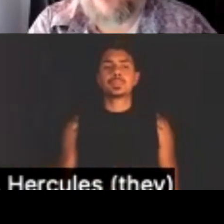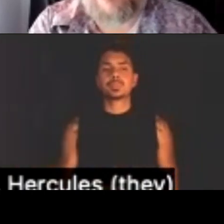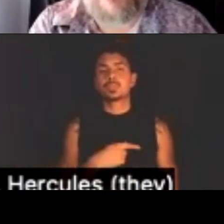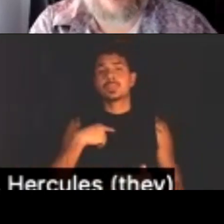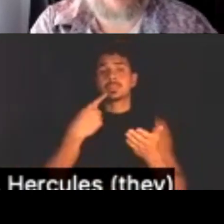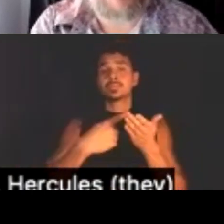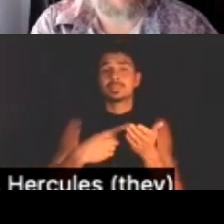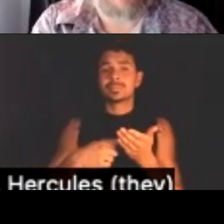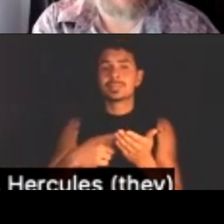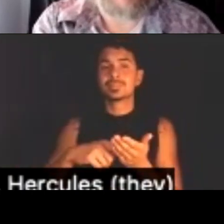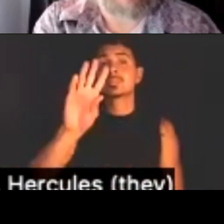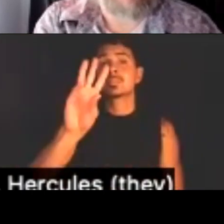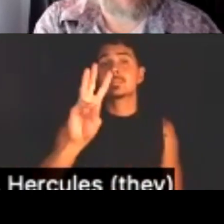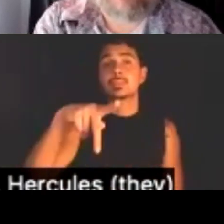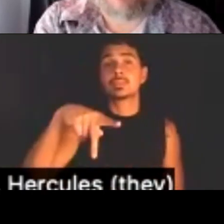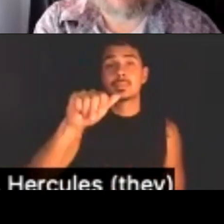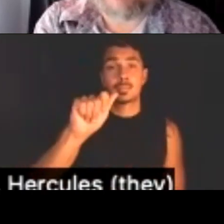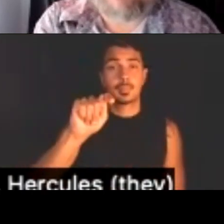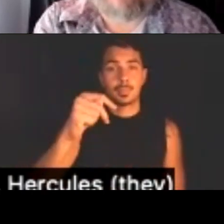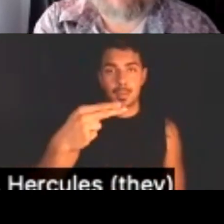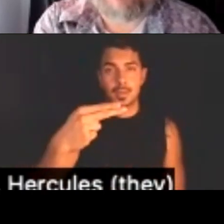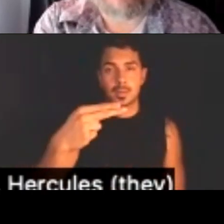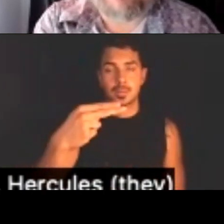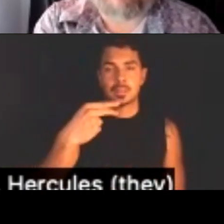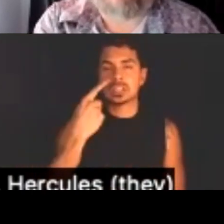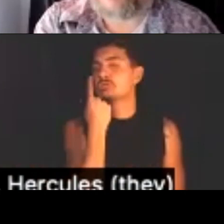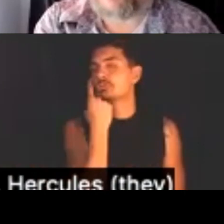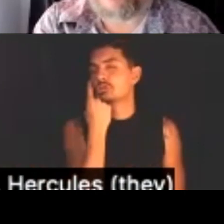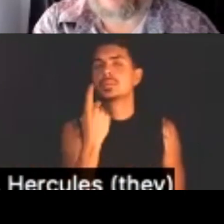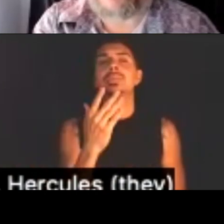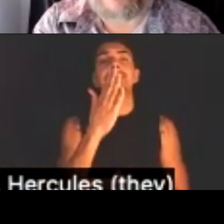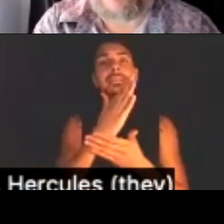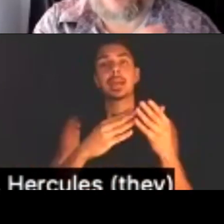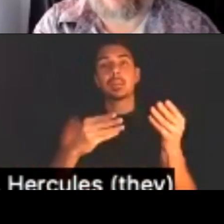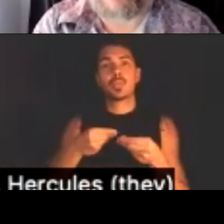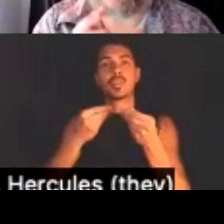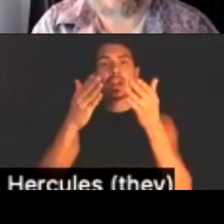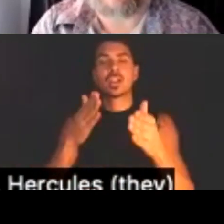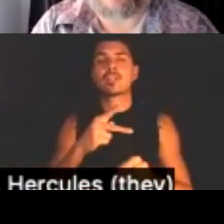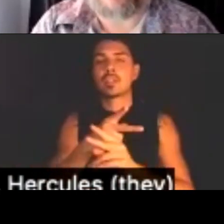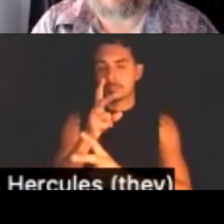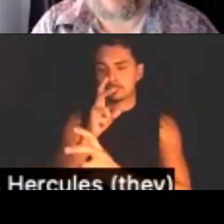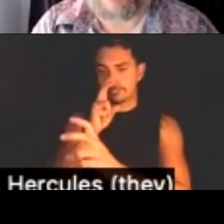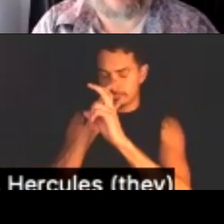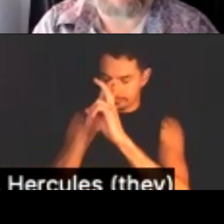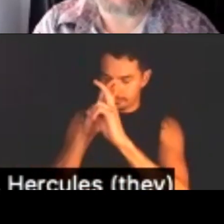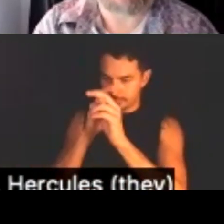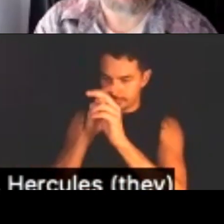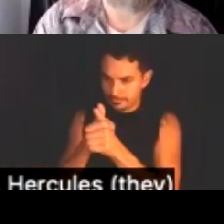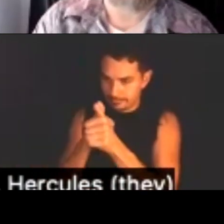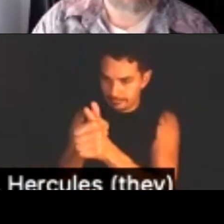a few minutes ago, we know that some providers are rigidly adhering to the WPATH Standards.